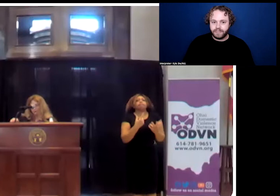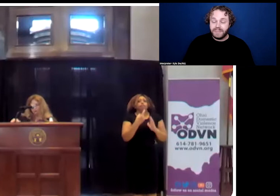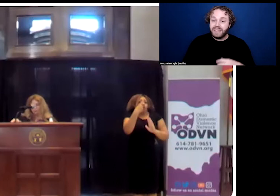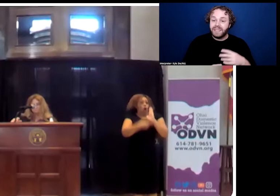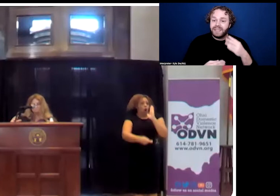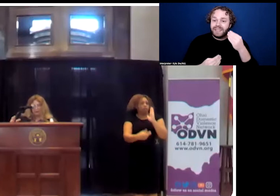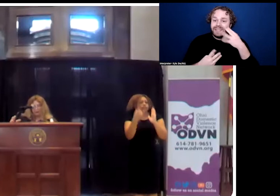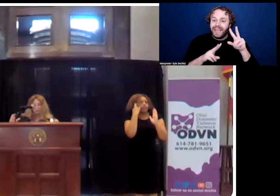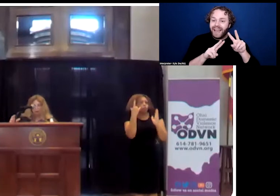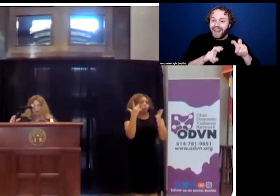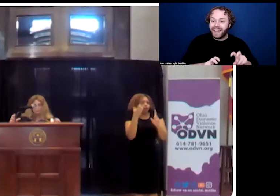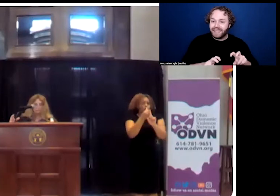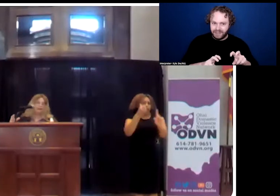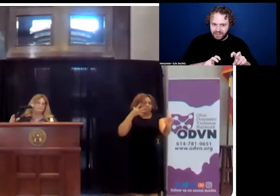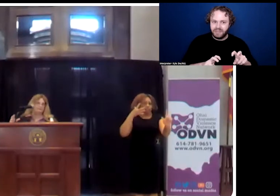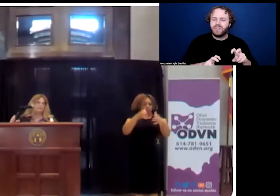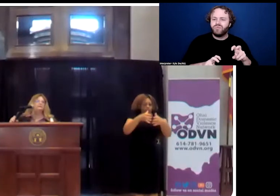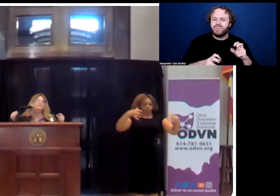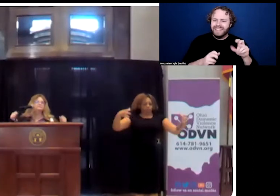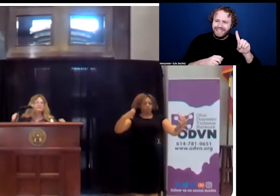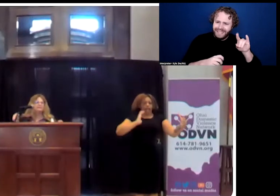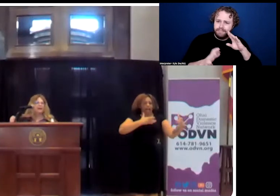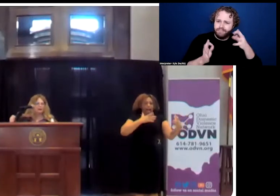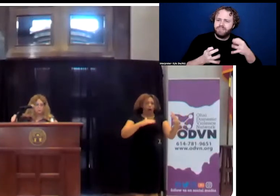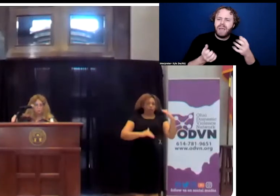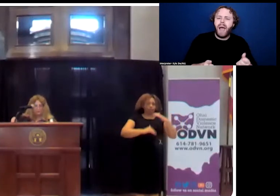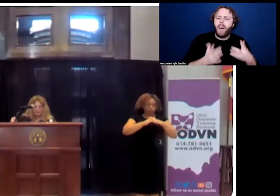to expand Ohio's capacity to meet the actual need